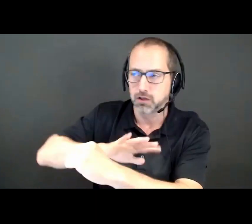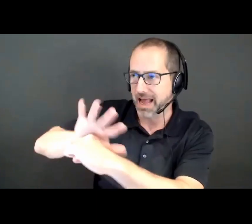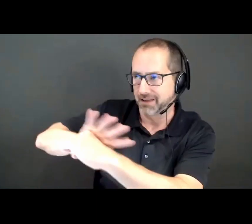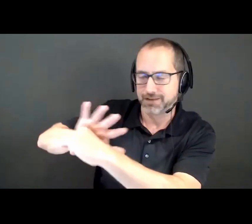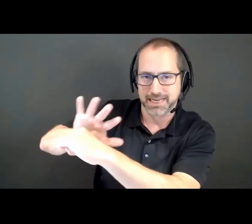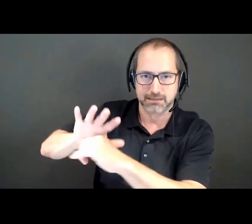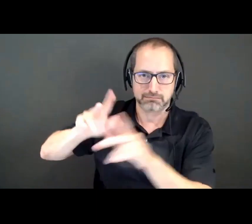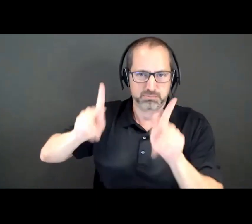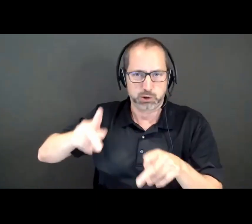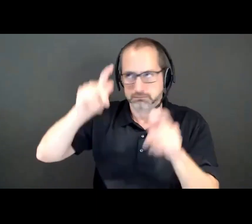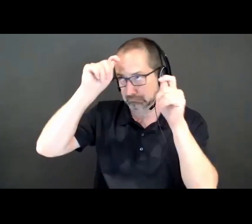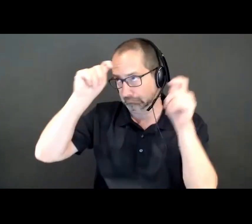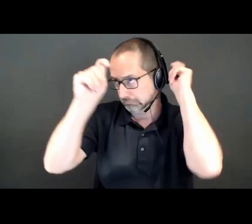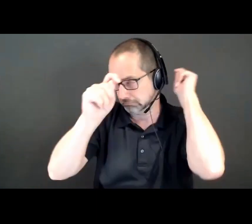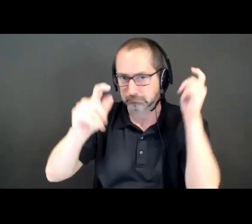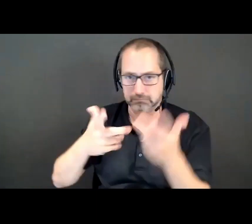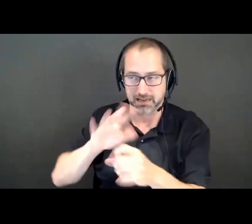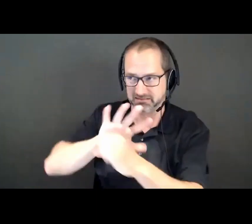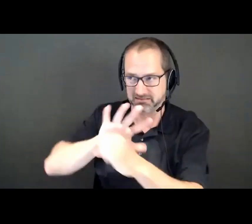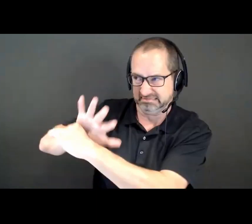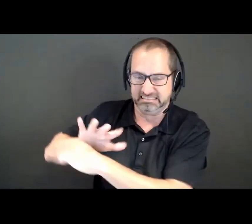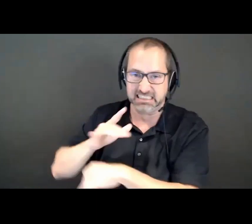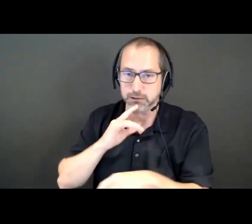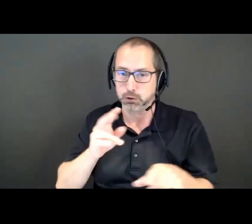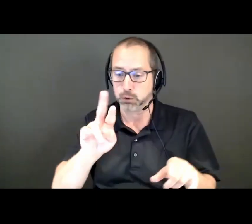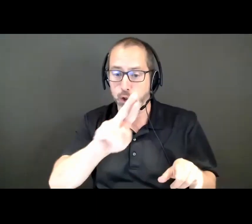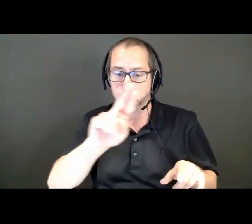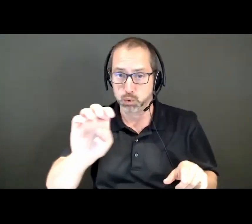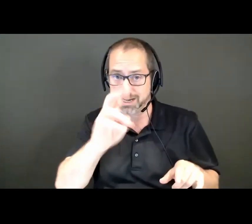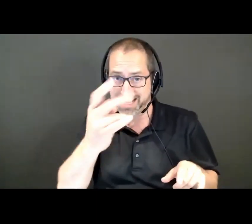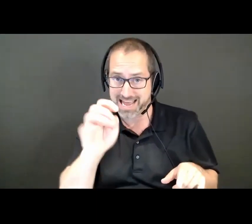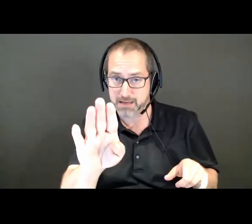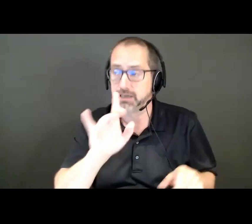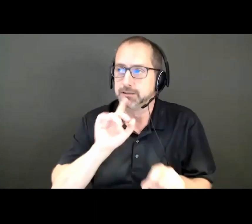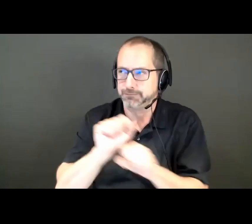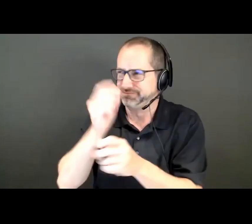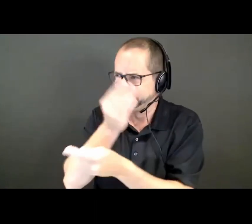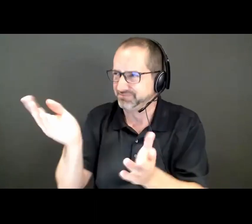I think that for rehabilitation we would benefit definitely for further research and